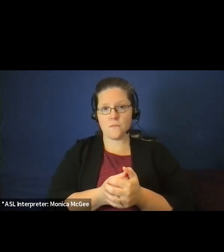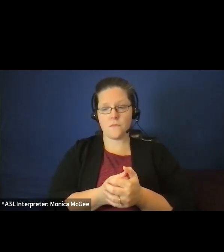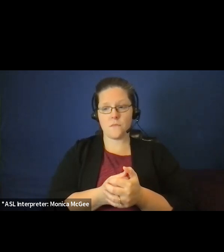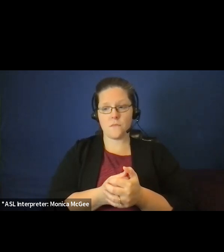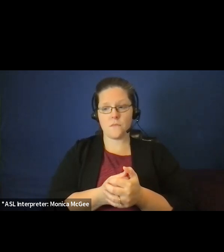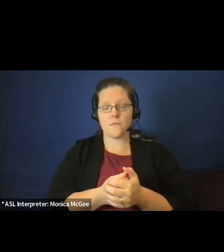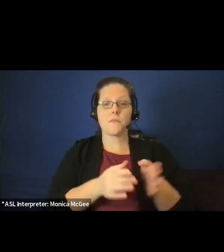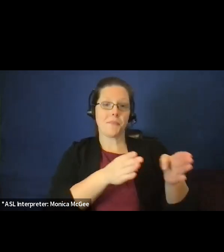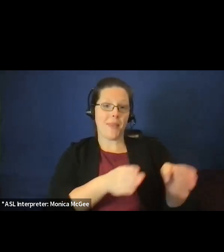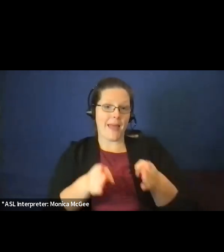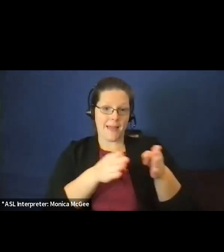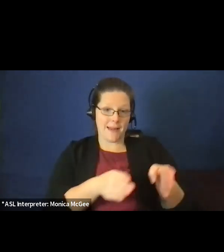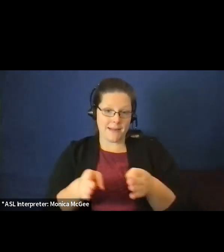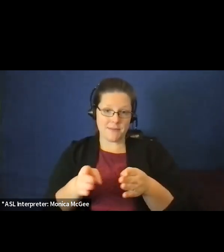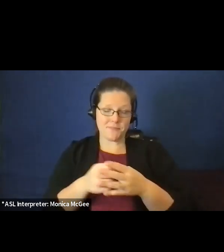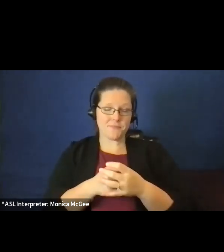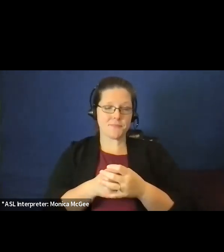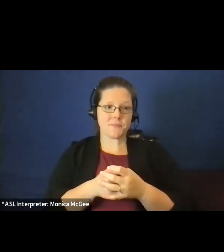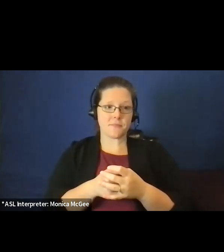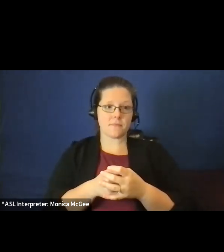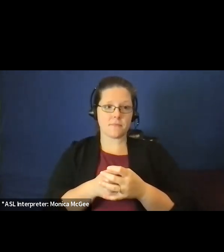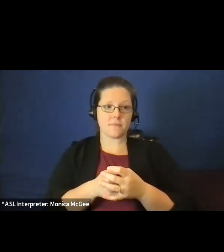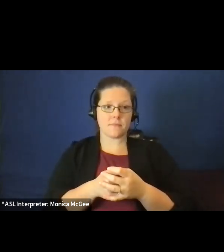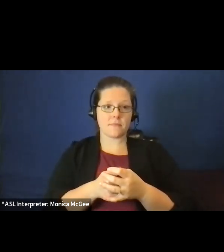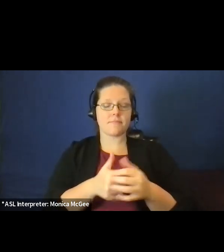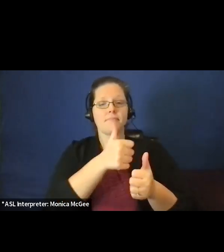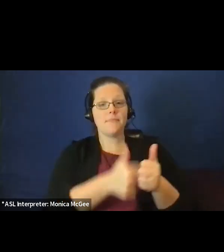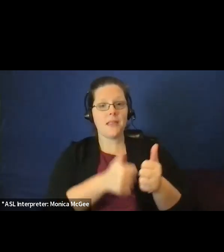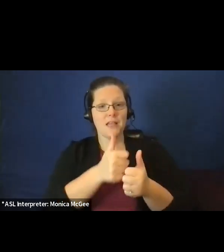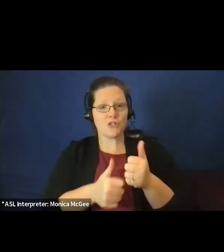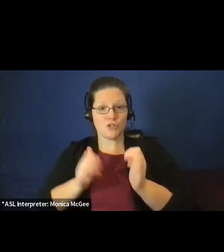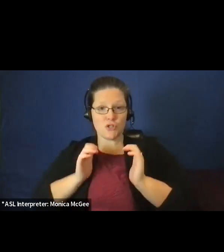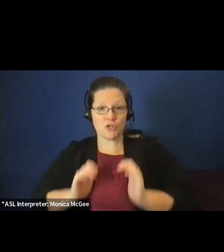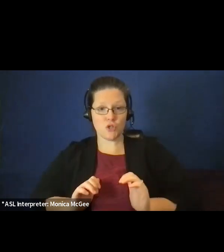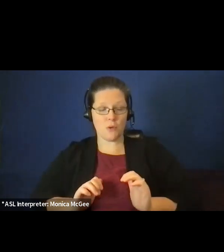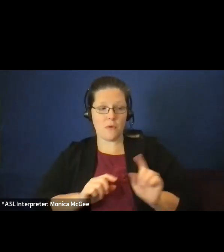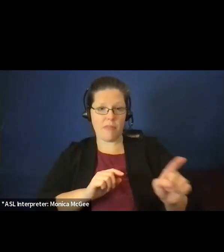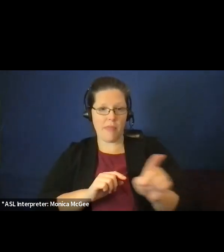and activities two weeks or so after. Right. One of the things